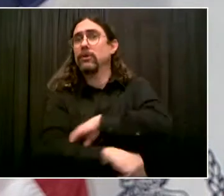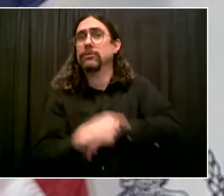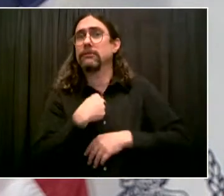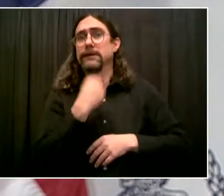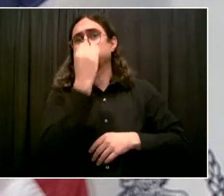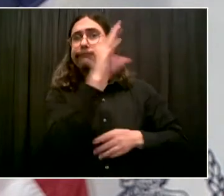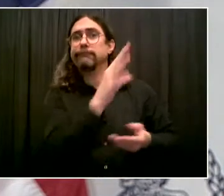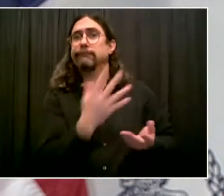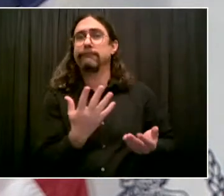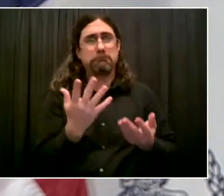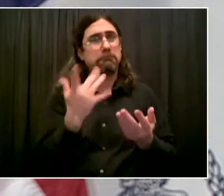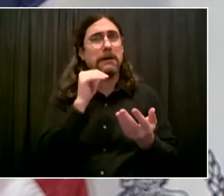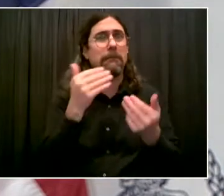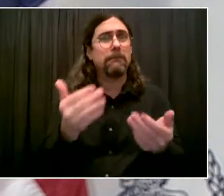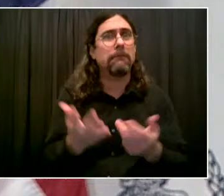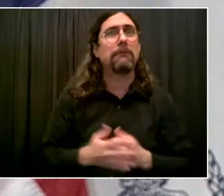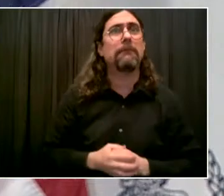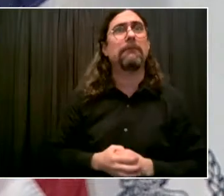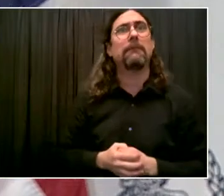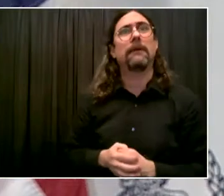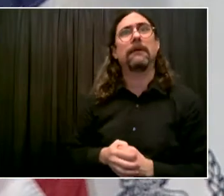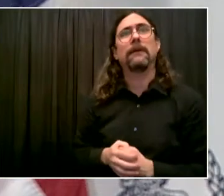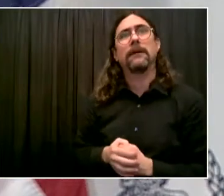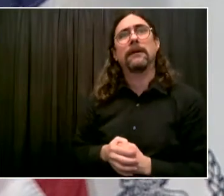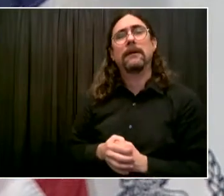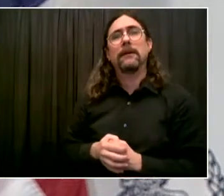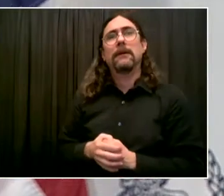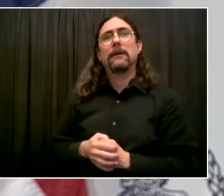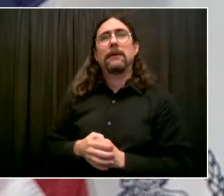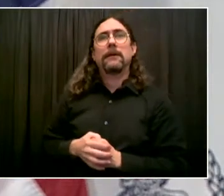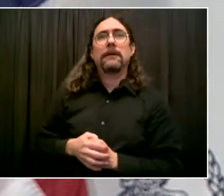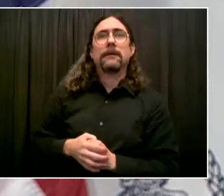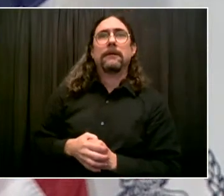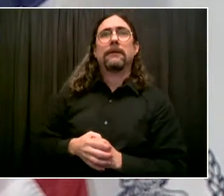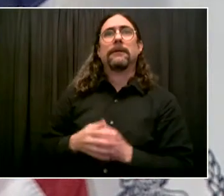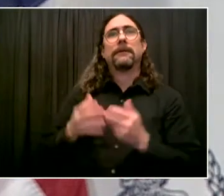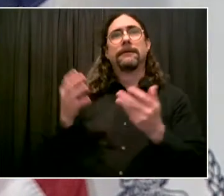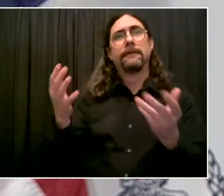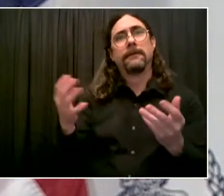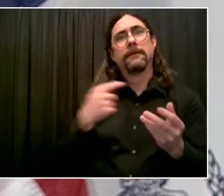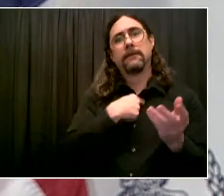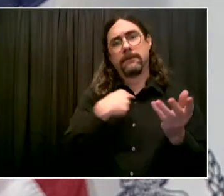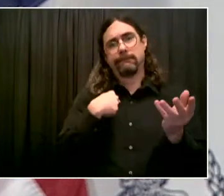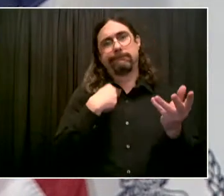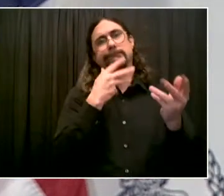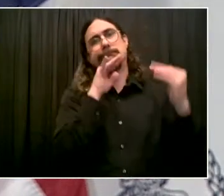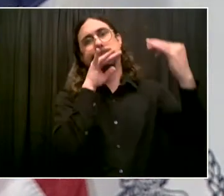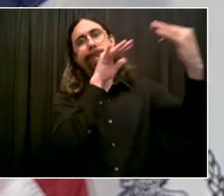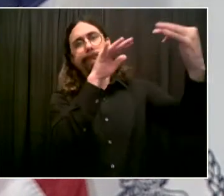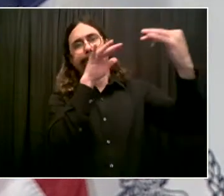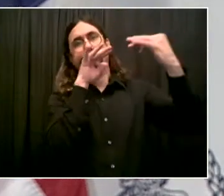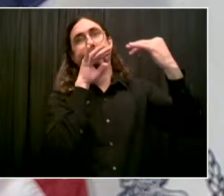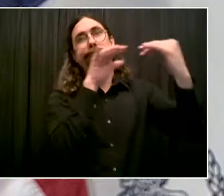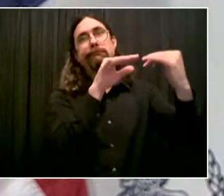PRESS CONFERENCES. REMEMBER THAT POINT I WAS FIGHTING FOR THE FREEDOM TO